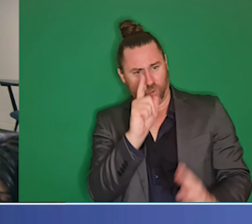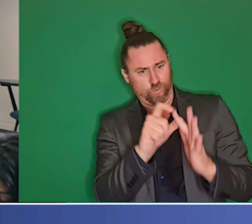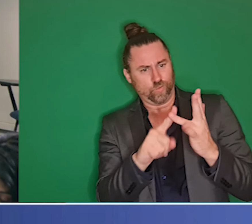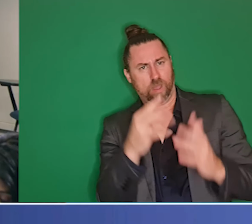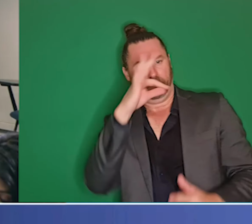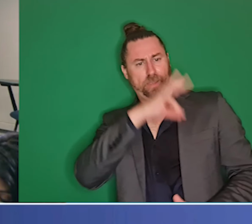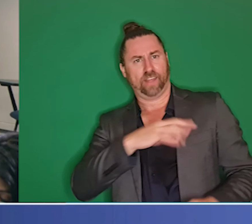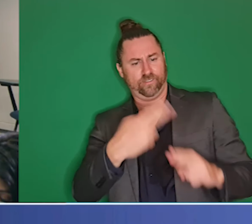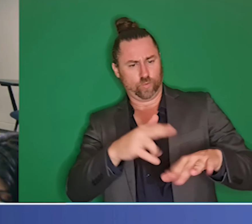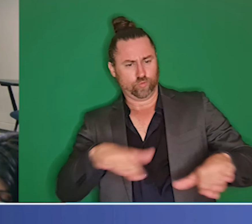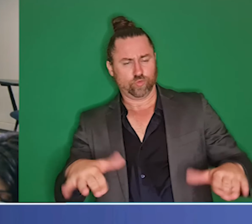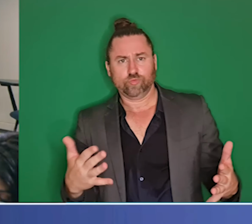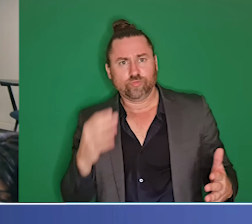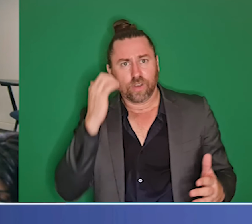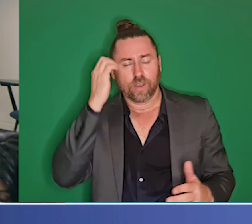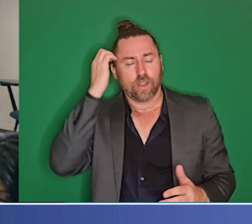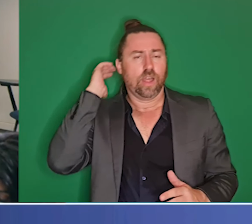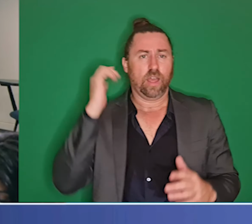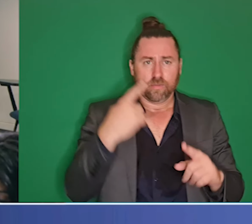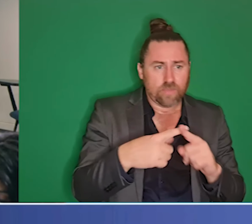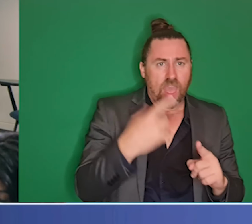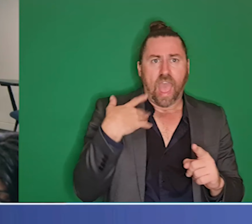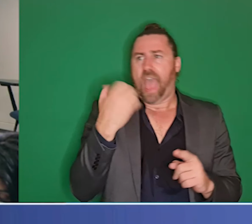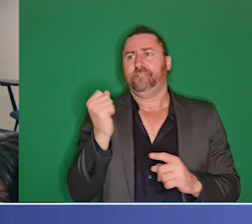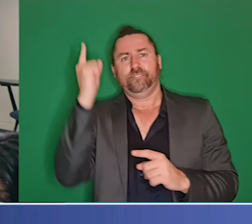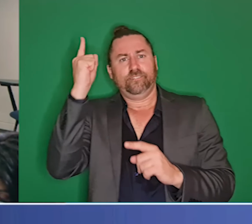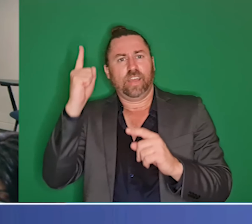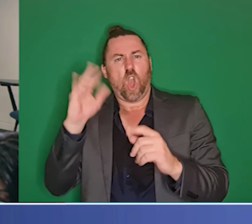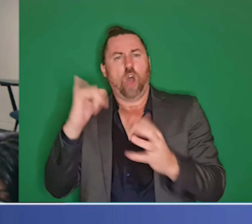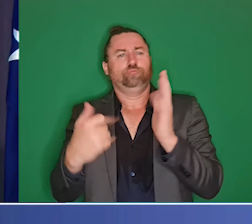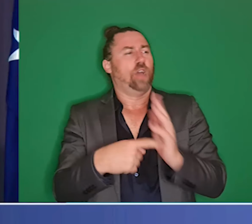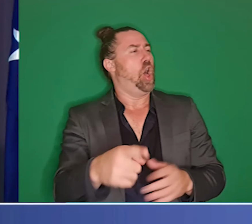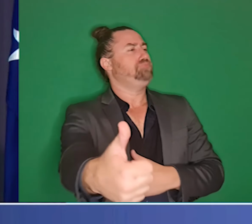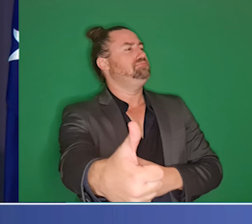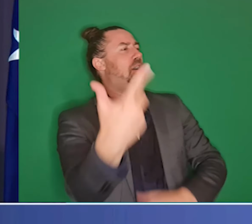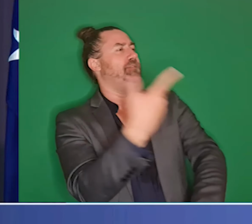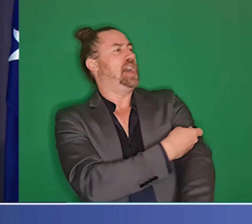and remind us of some of the regulatory processes and approvals this has gone through? Yeah. And thanks for the opportunity to say that.